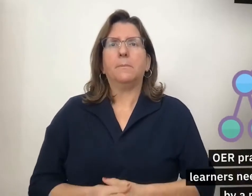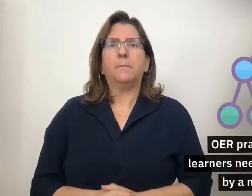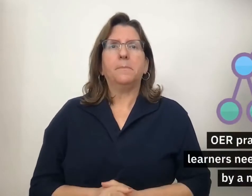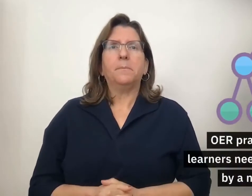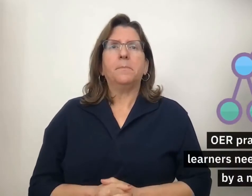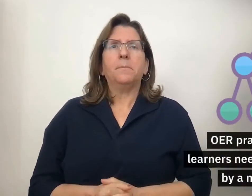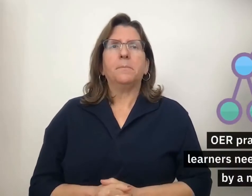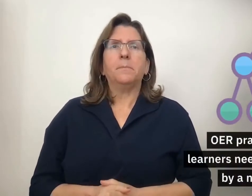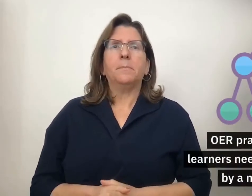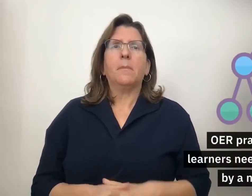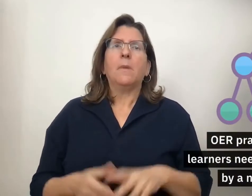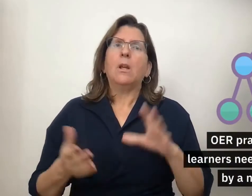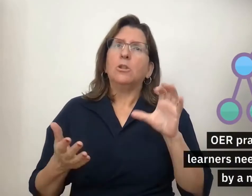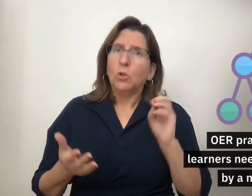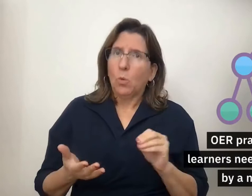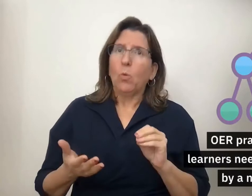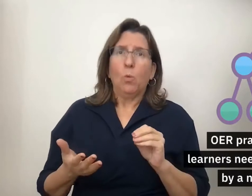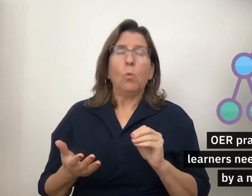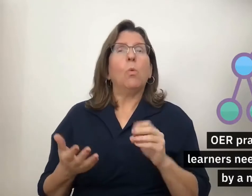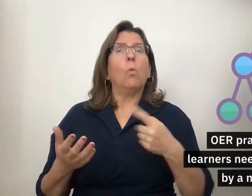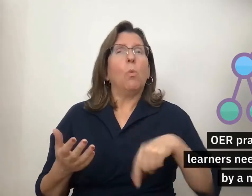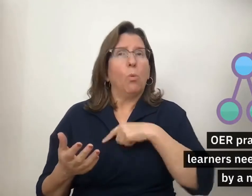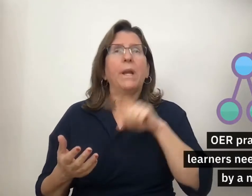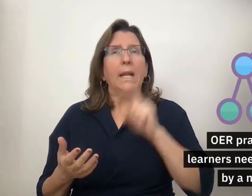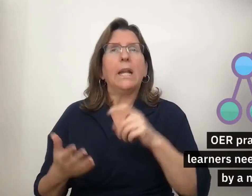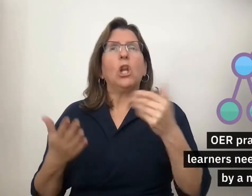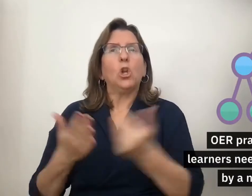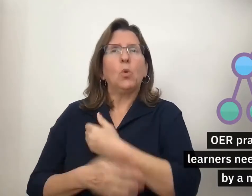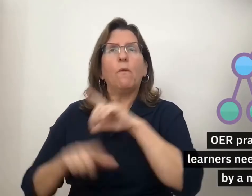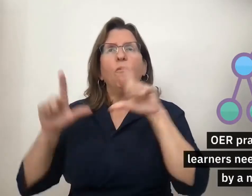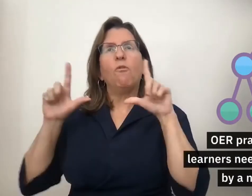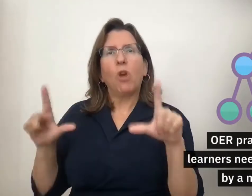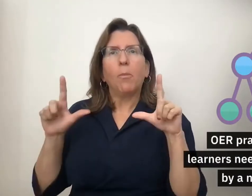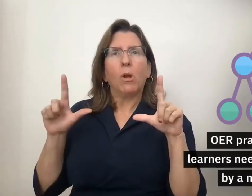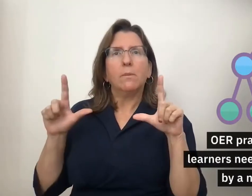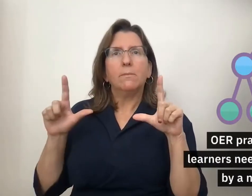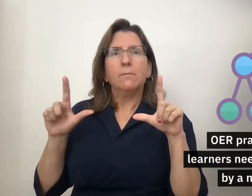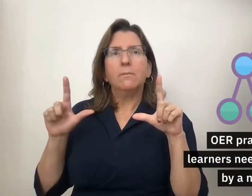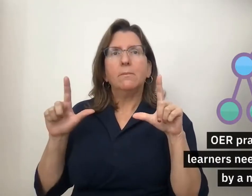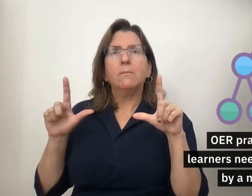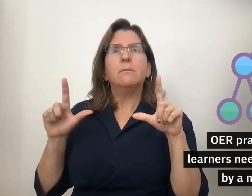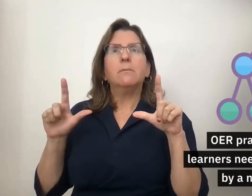So! We need a new framework!